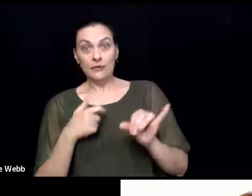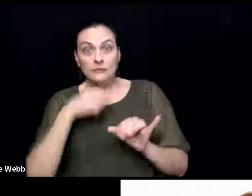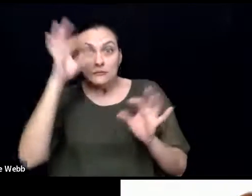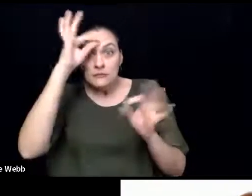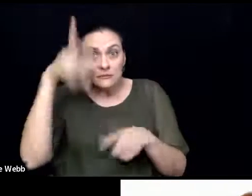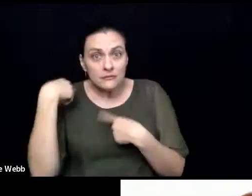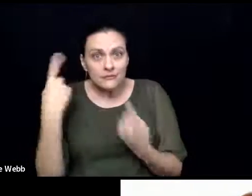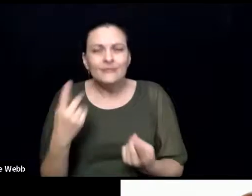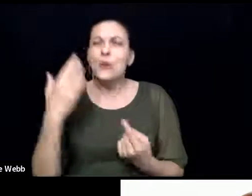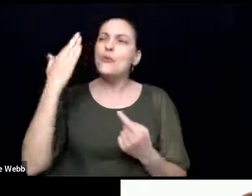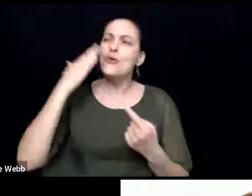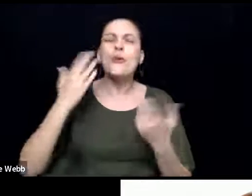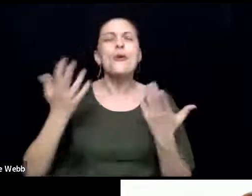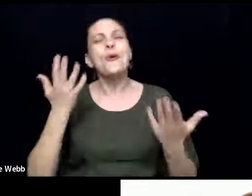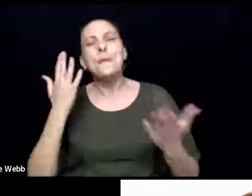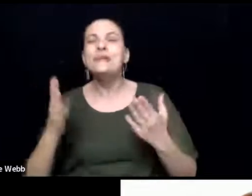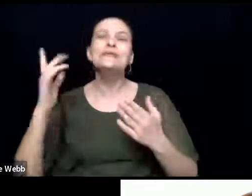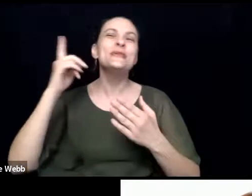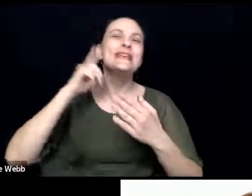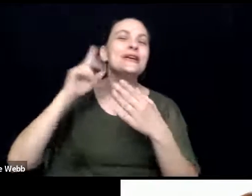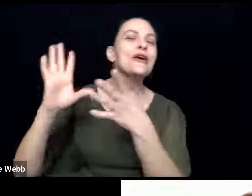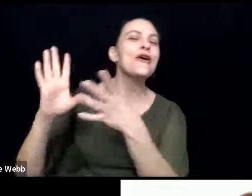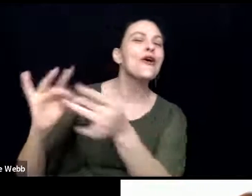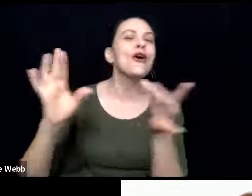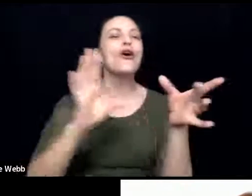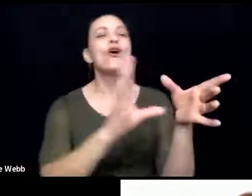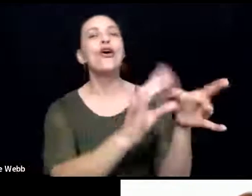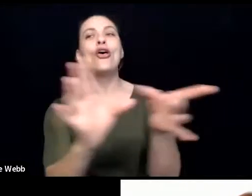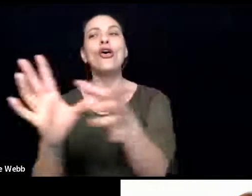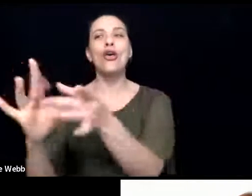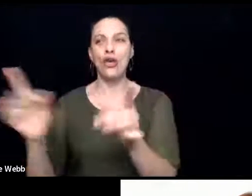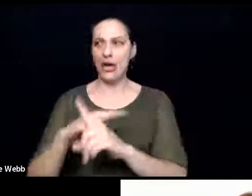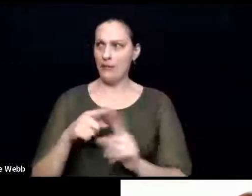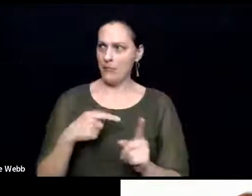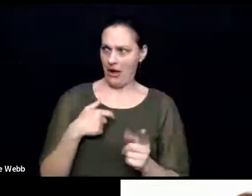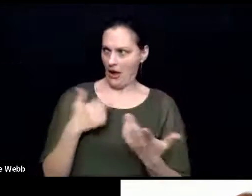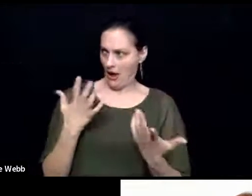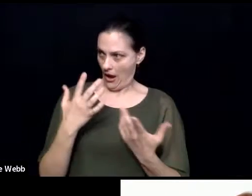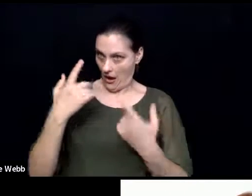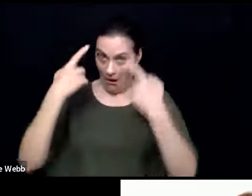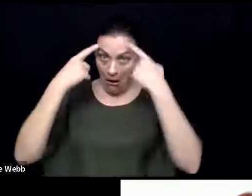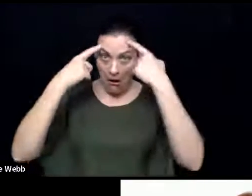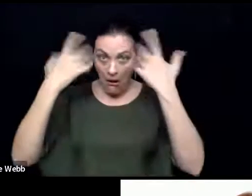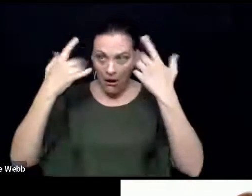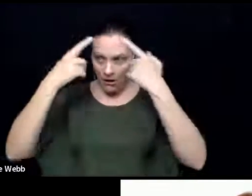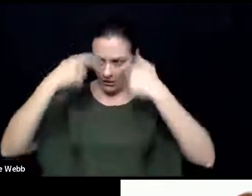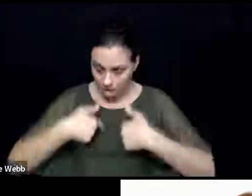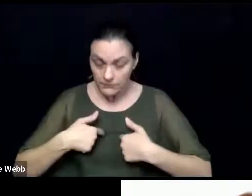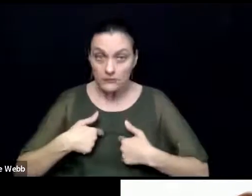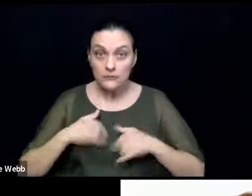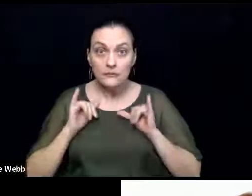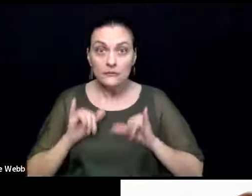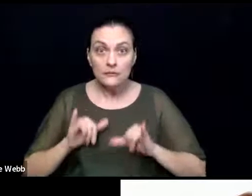and articles, and it didn't hit me until I lost somebody. Five years later, somebody had a stroke